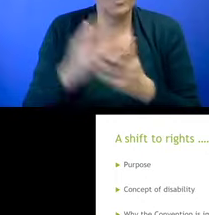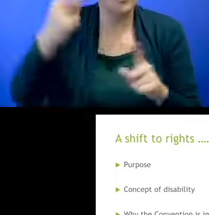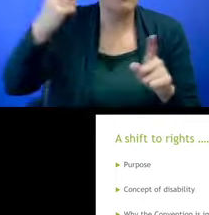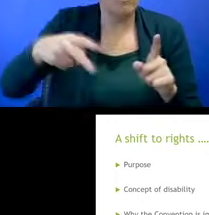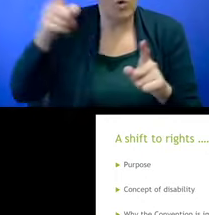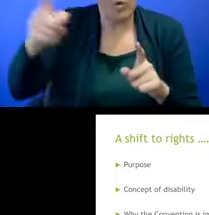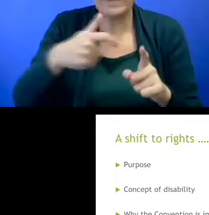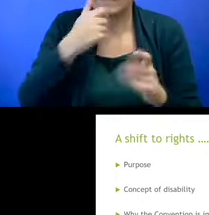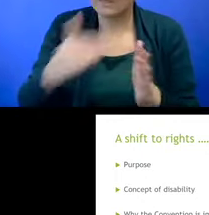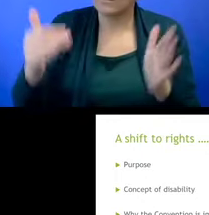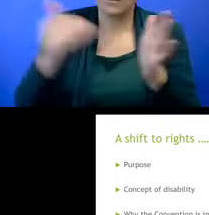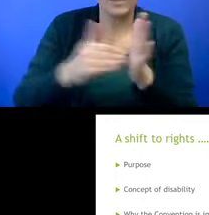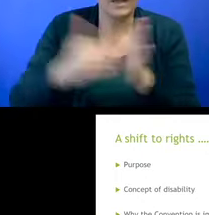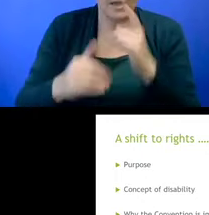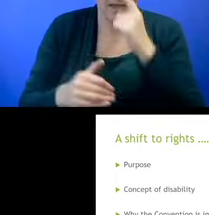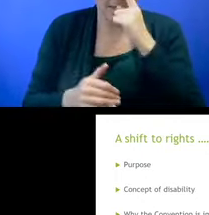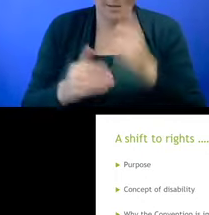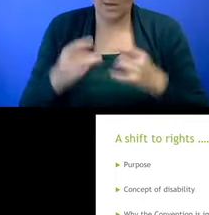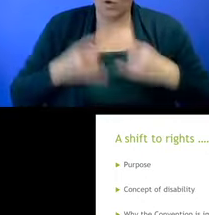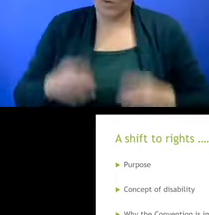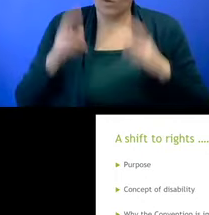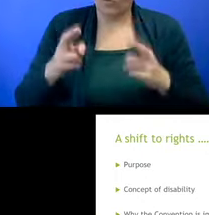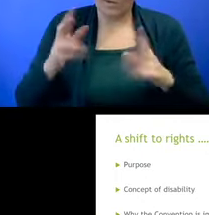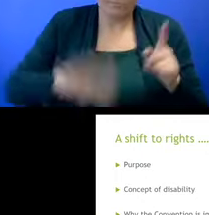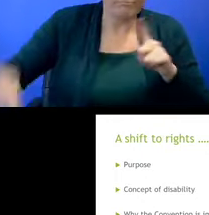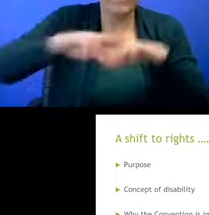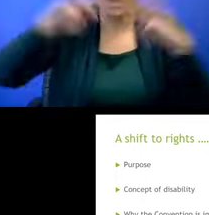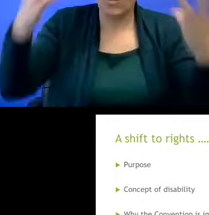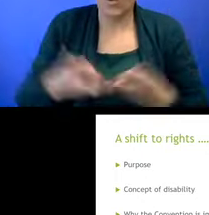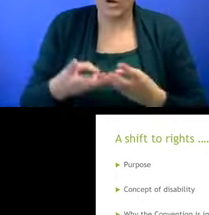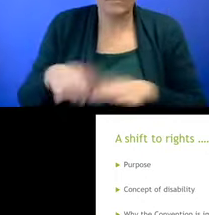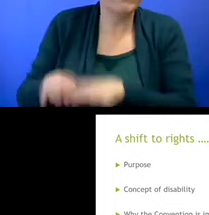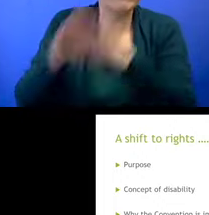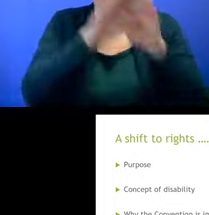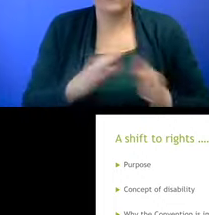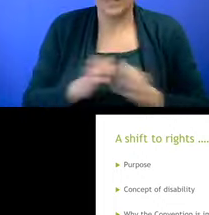reaffirms the idea of human rights being universal, and belonging to each human being.